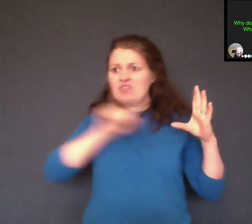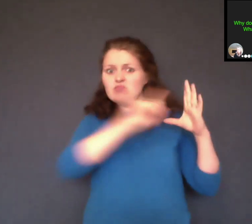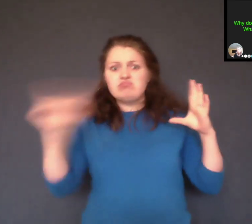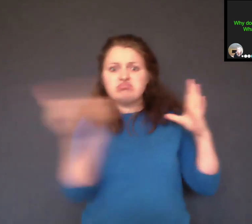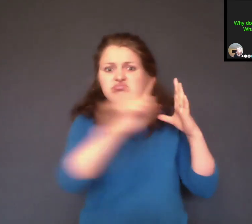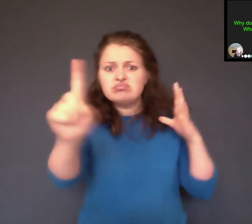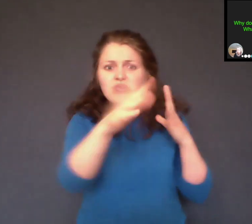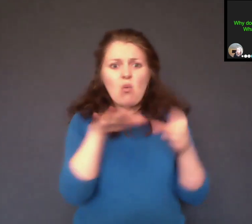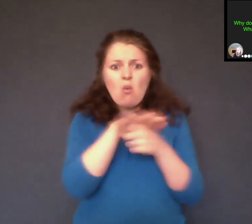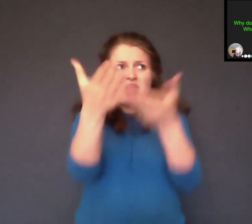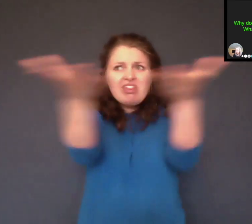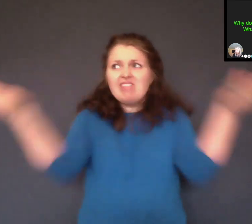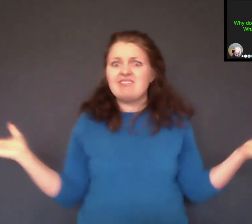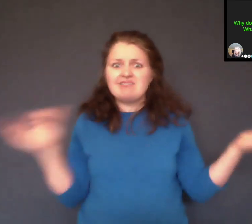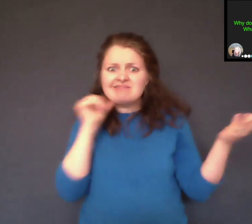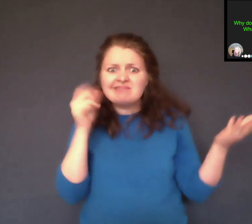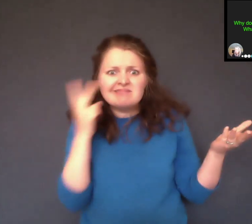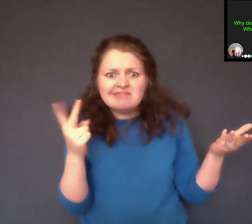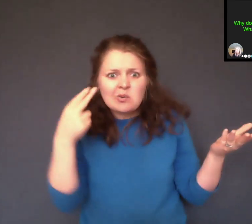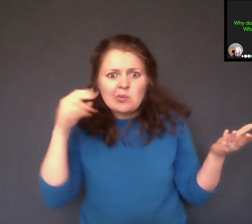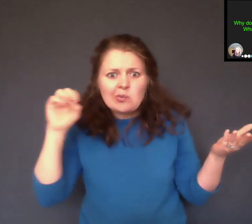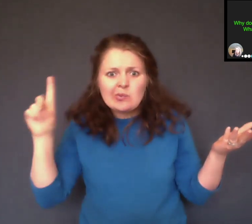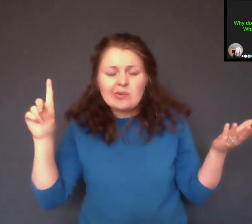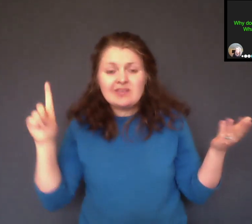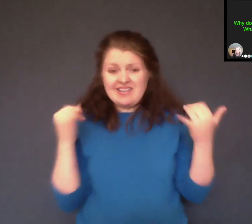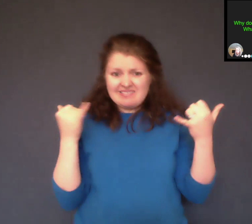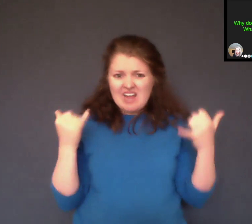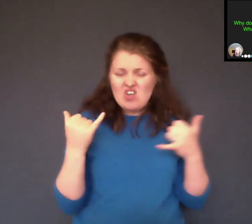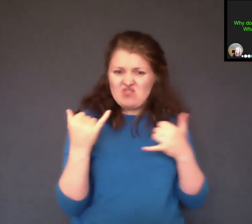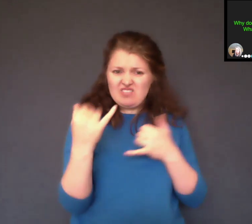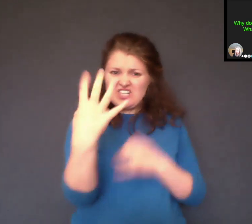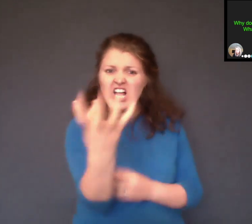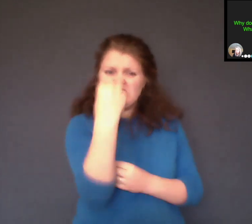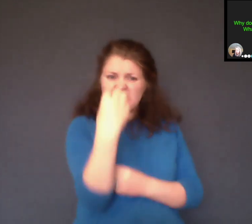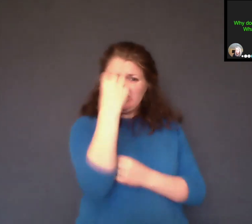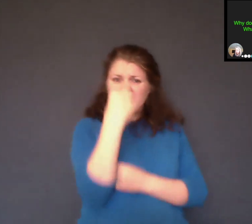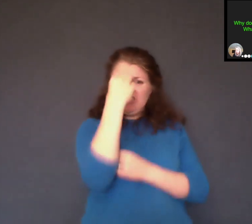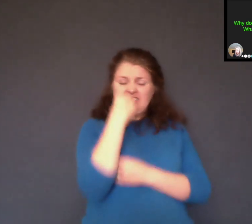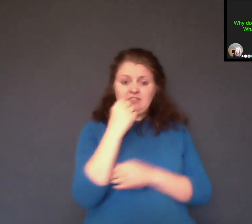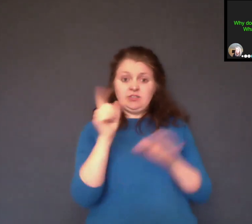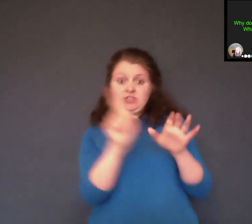toward the exit he chanced several glances into the shadows as he retreated in case he'd missed